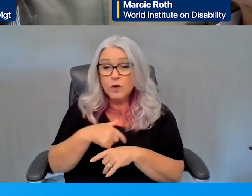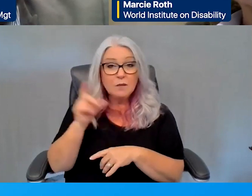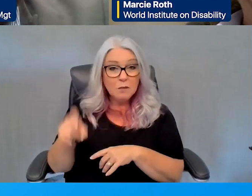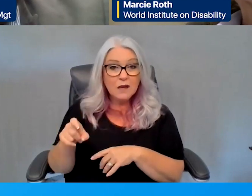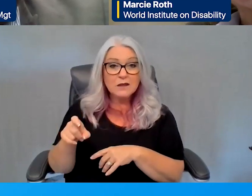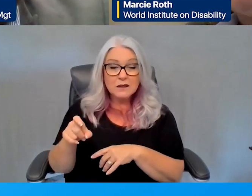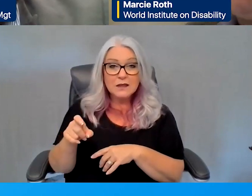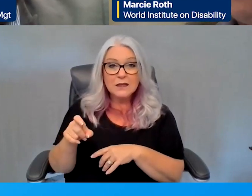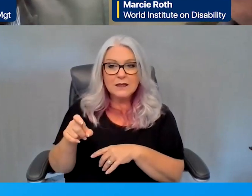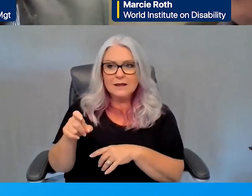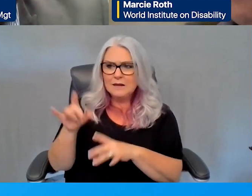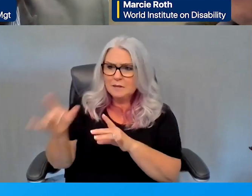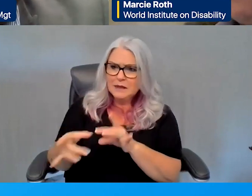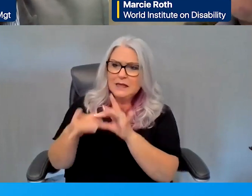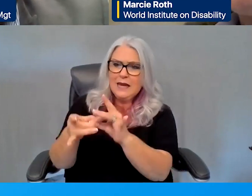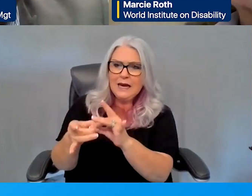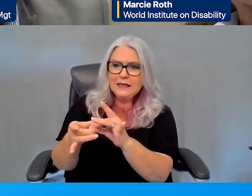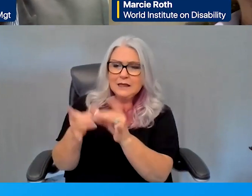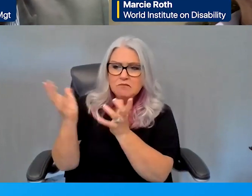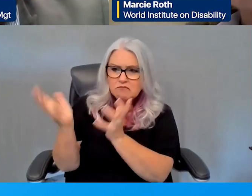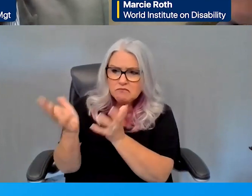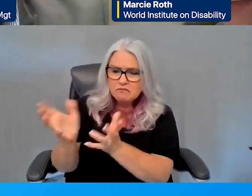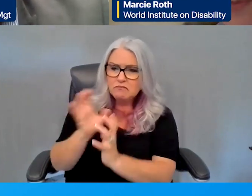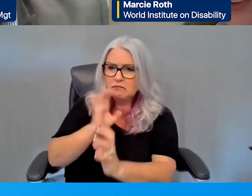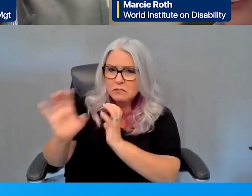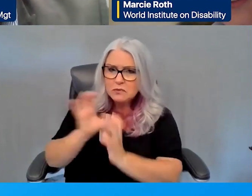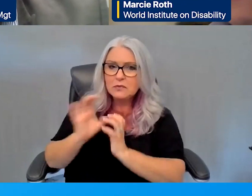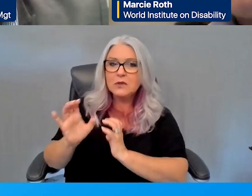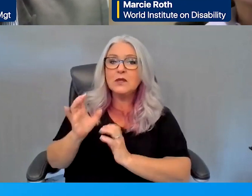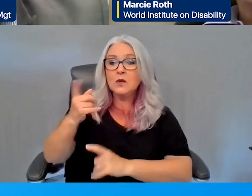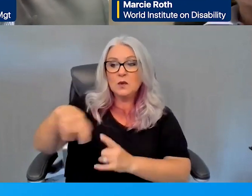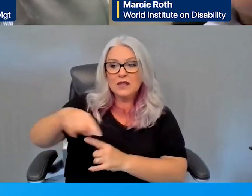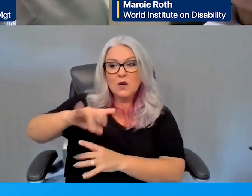need to be at those tables, the humanitarian tables, as well as